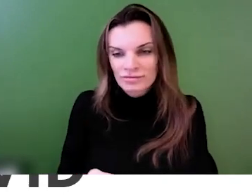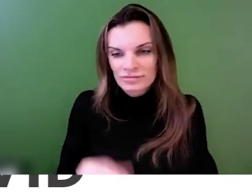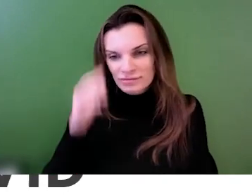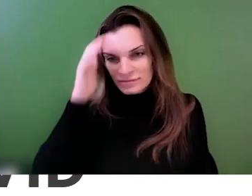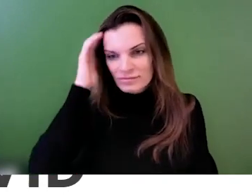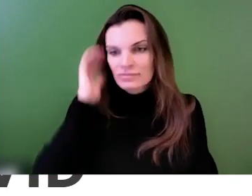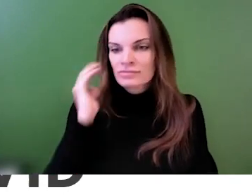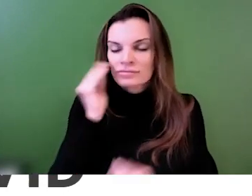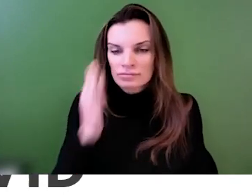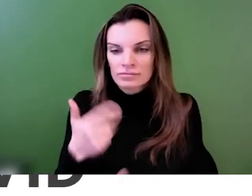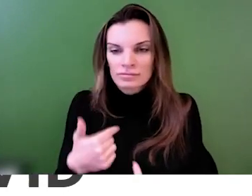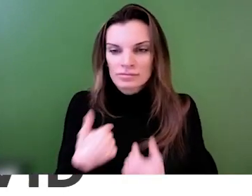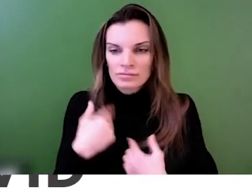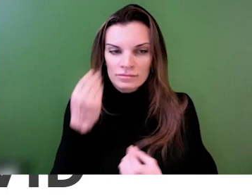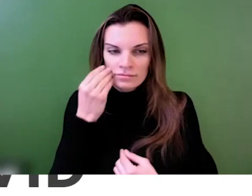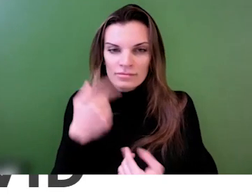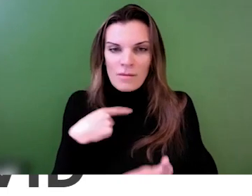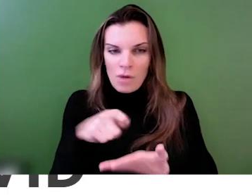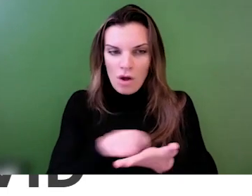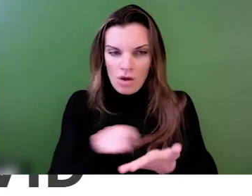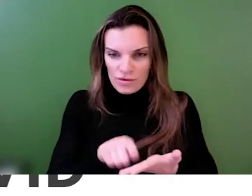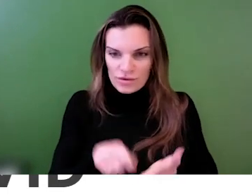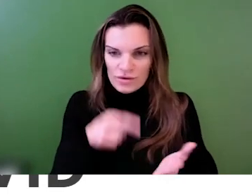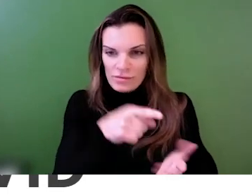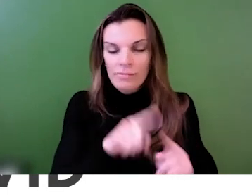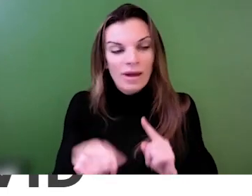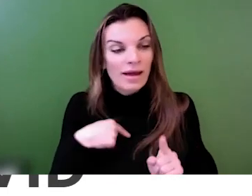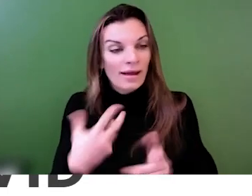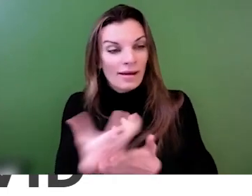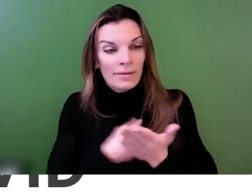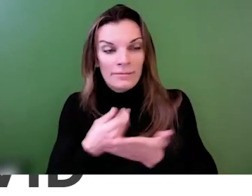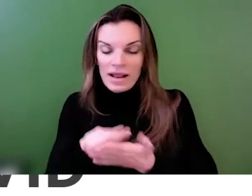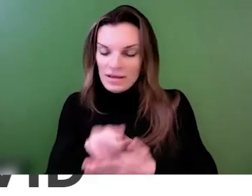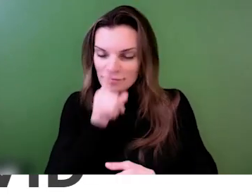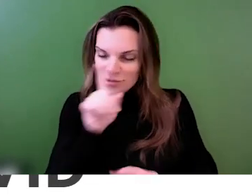I'm an author. I should say that but I don't receive any royalties from it. I really